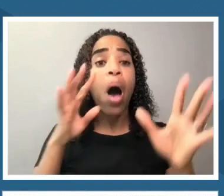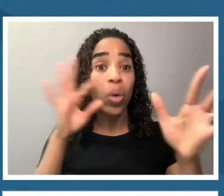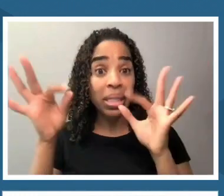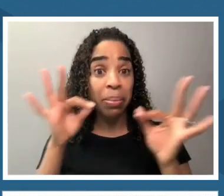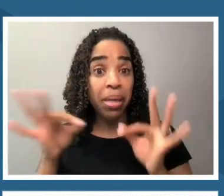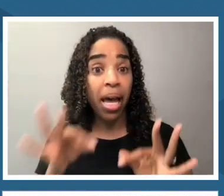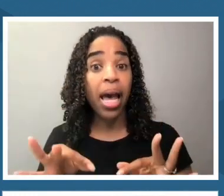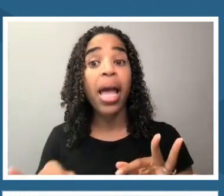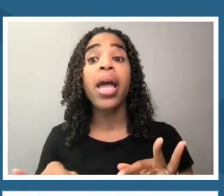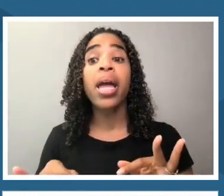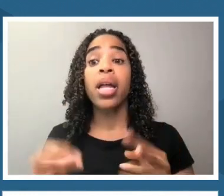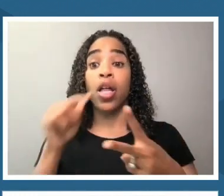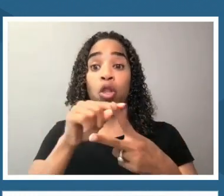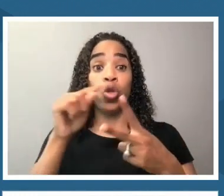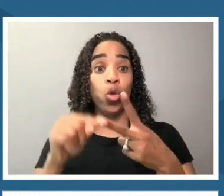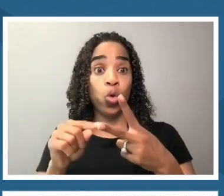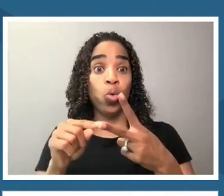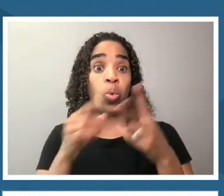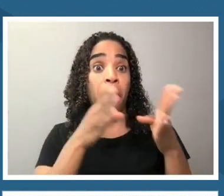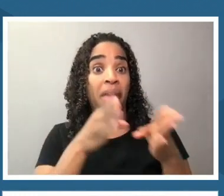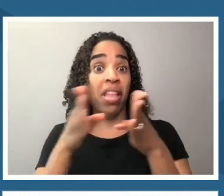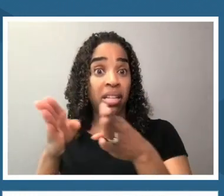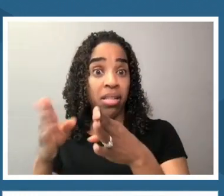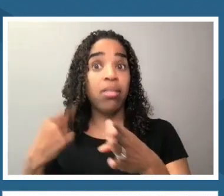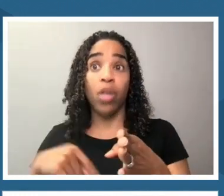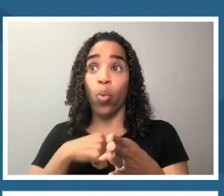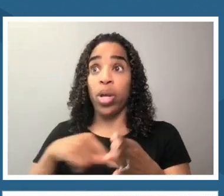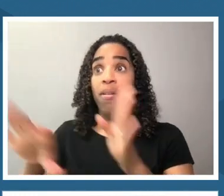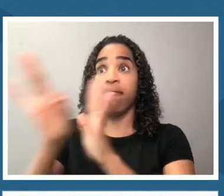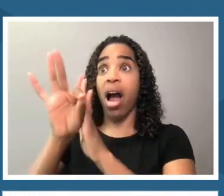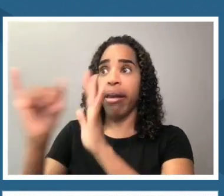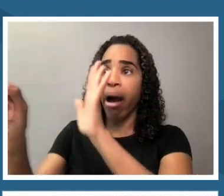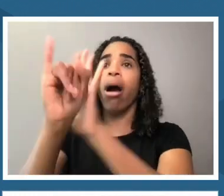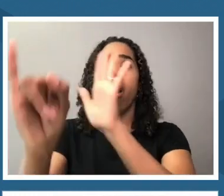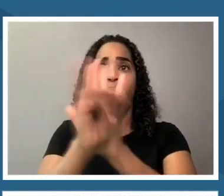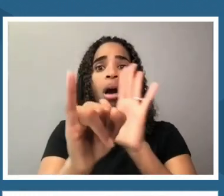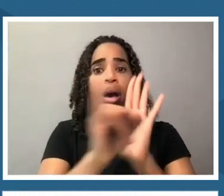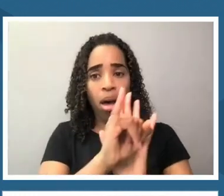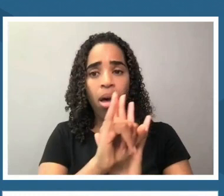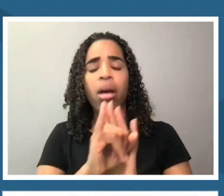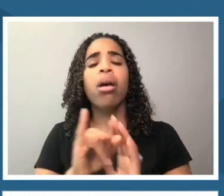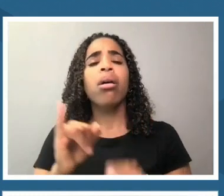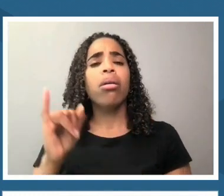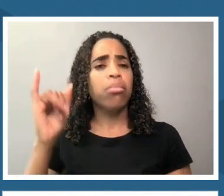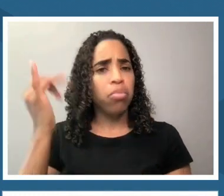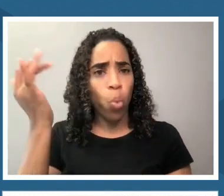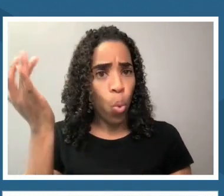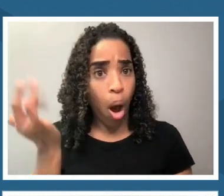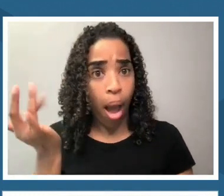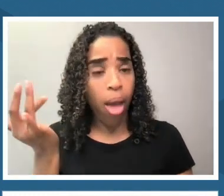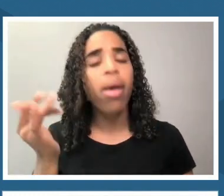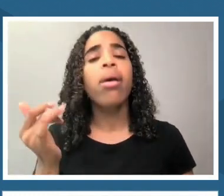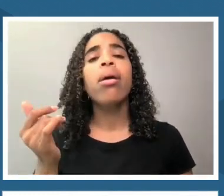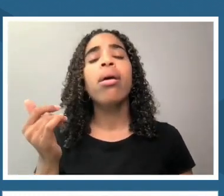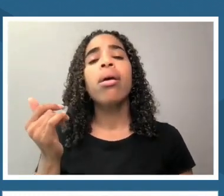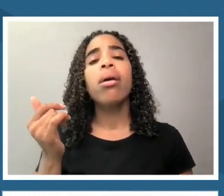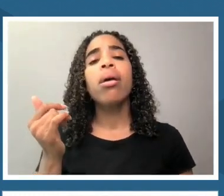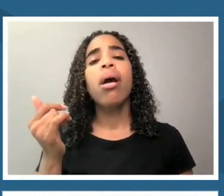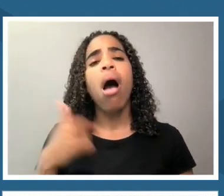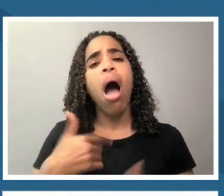main methods that we have right now to find them and uh the reason why i'm going into that a little bit is to